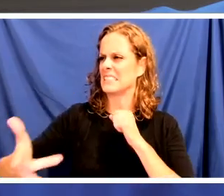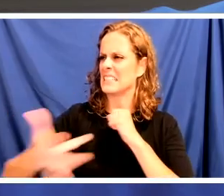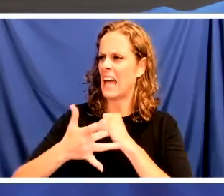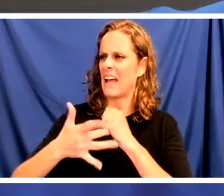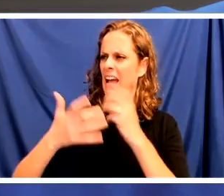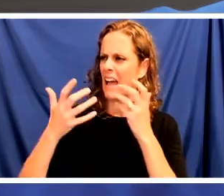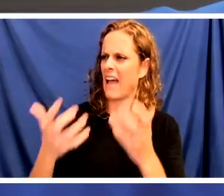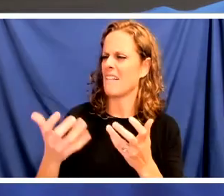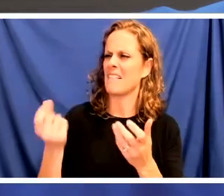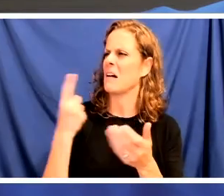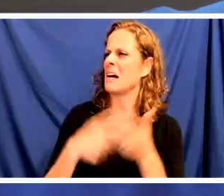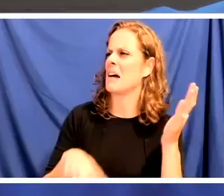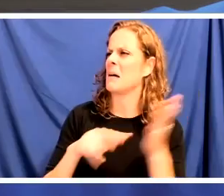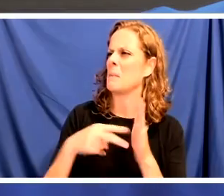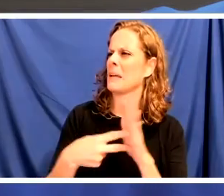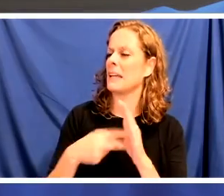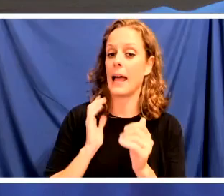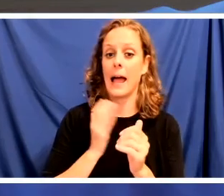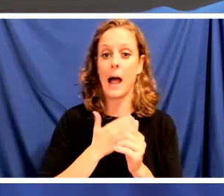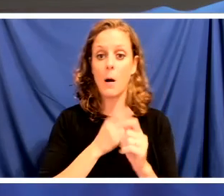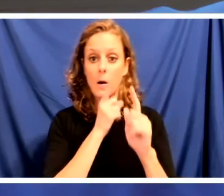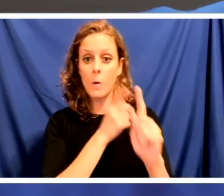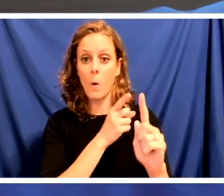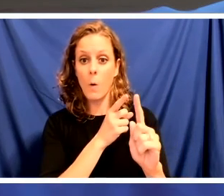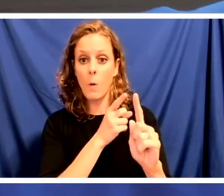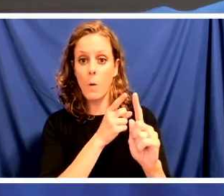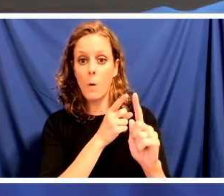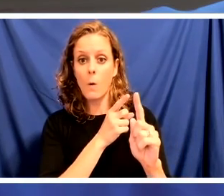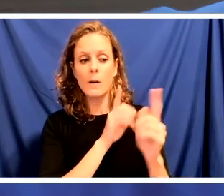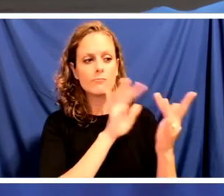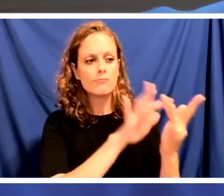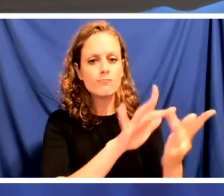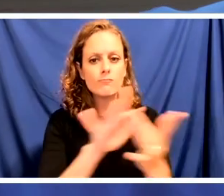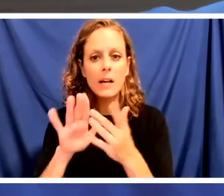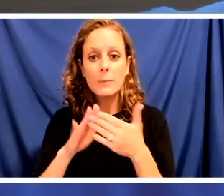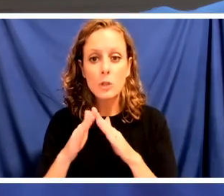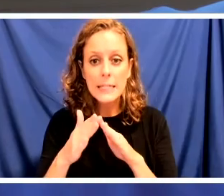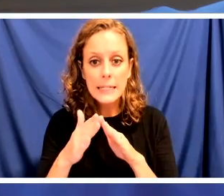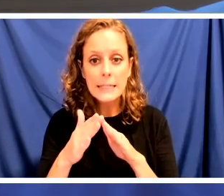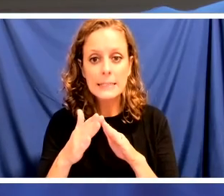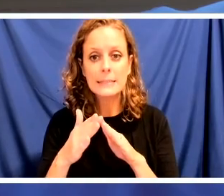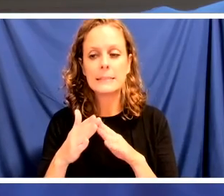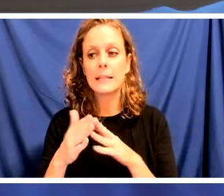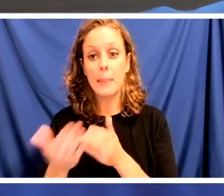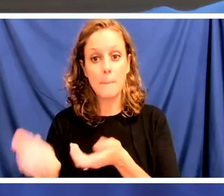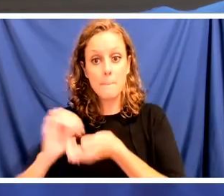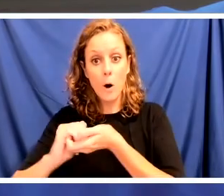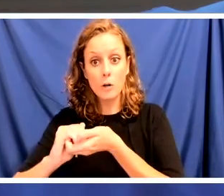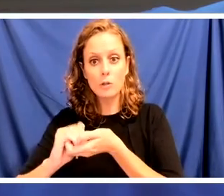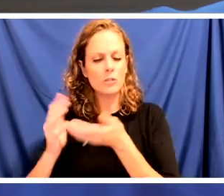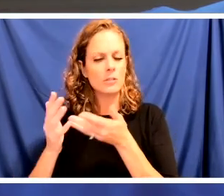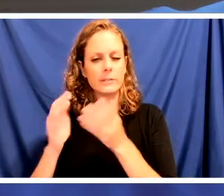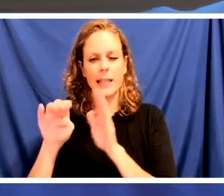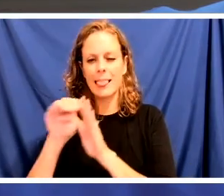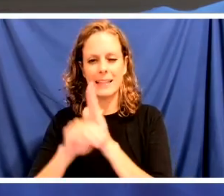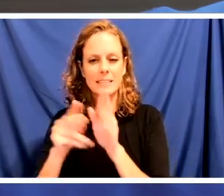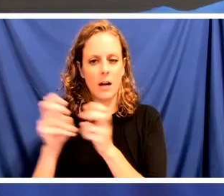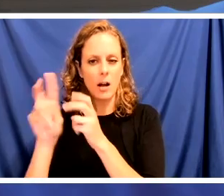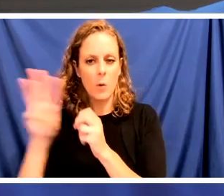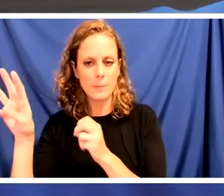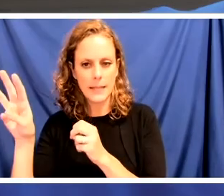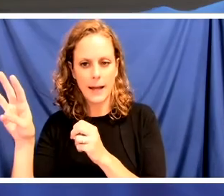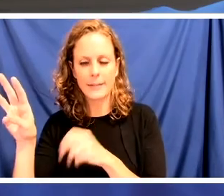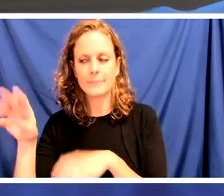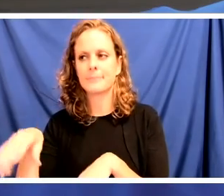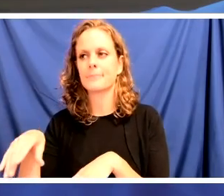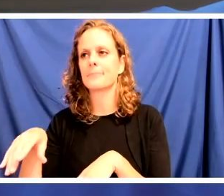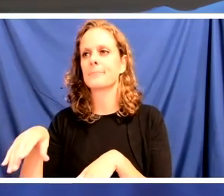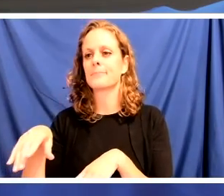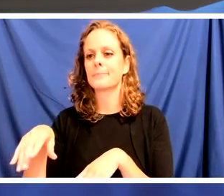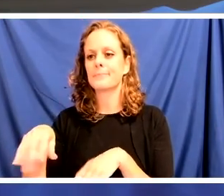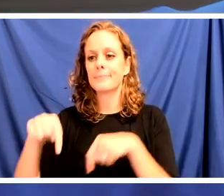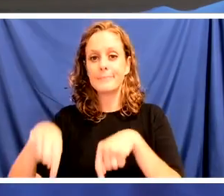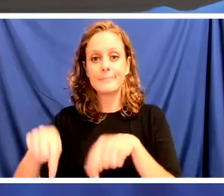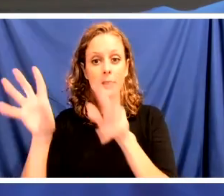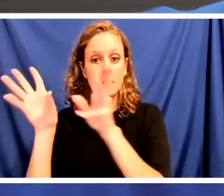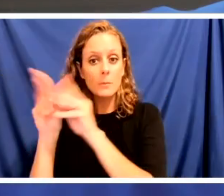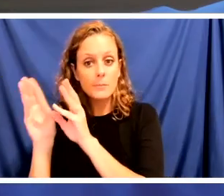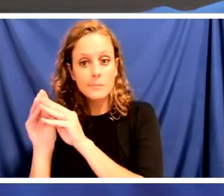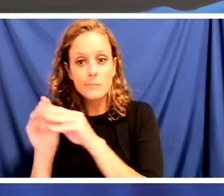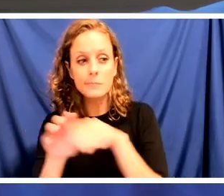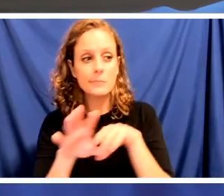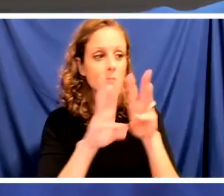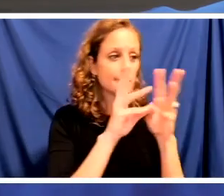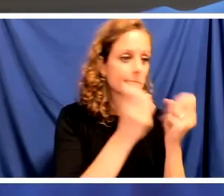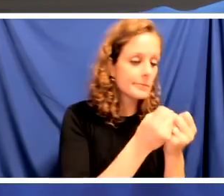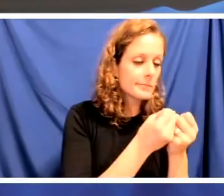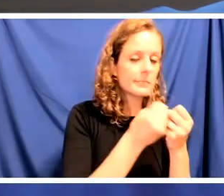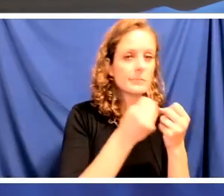SacGov: And to reach out to communities, and we have a whole list of partners on our website of those that we've worked with and those that have supported, whether or workshops or we've had meetings we've discussed communities of interest form.